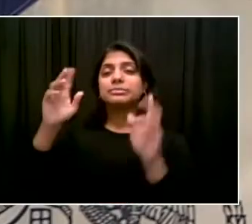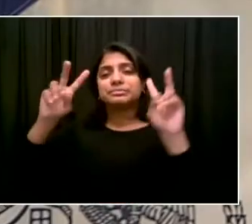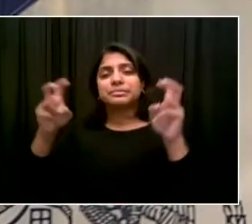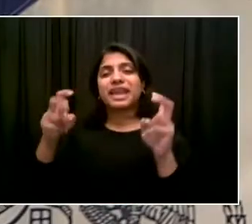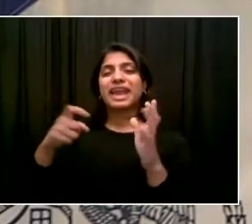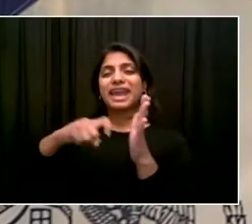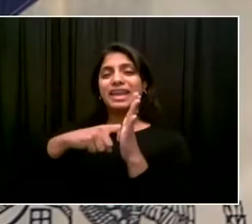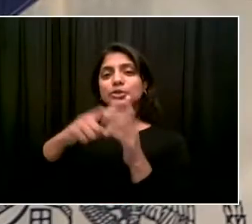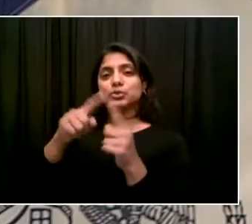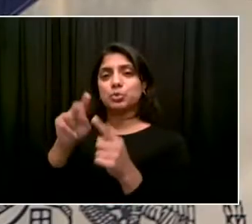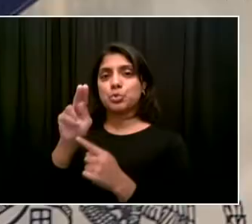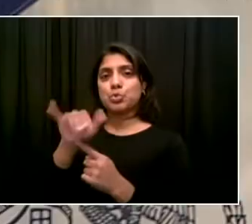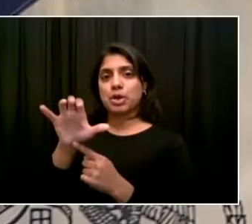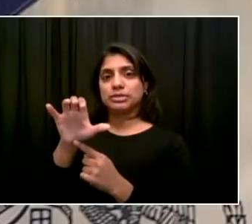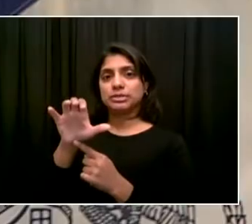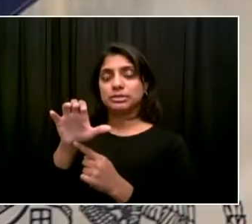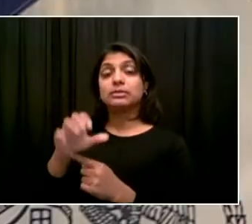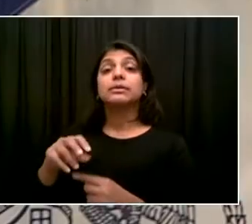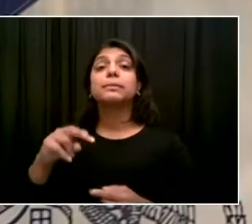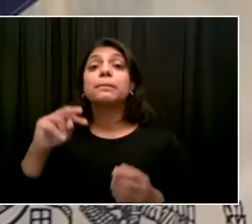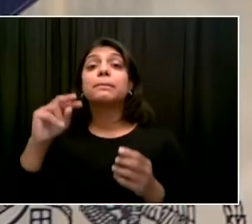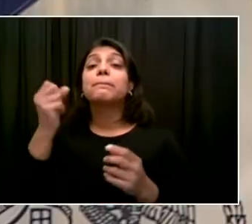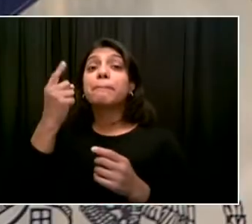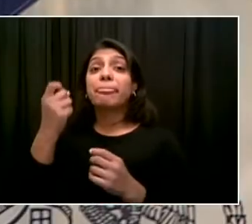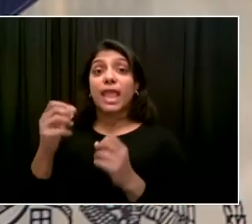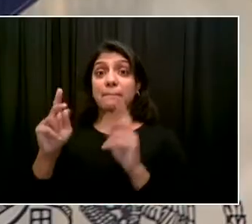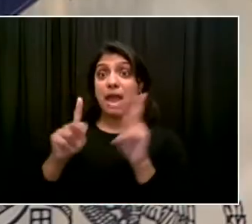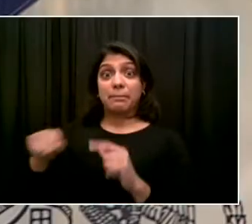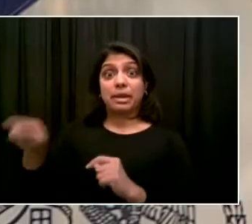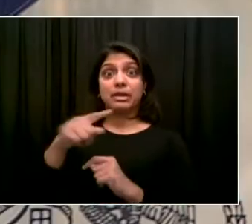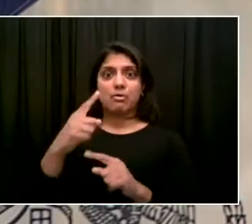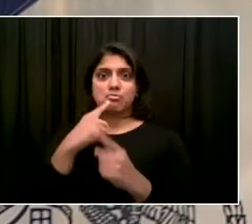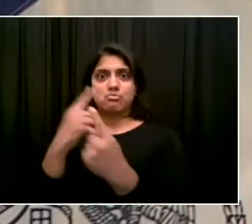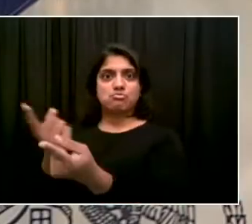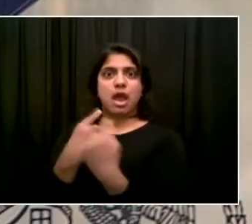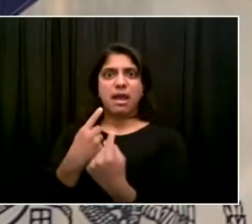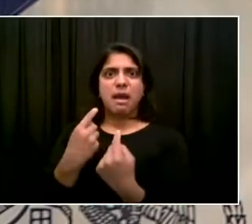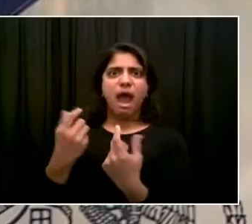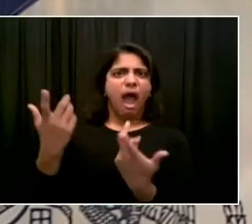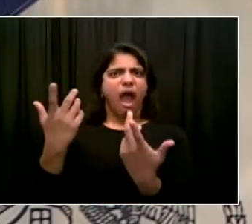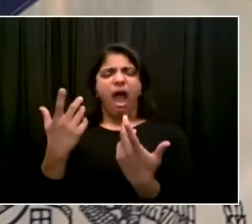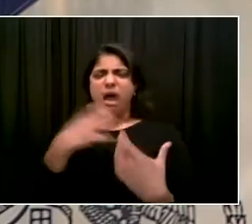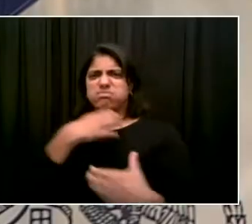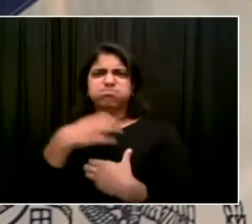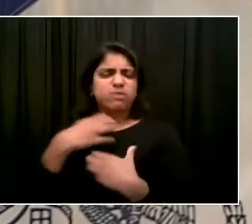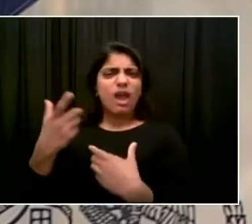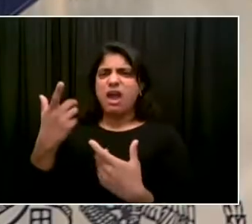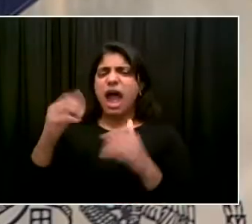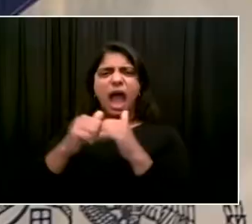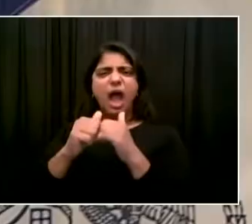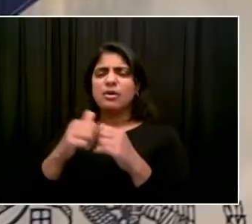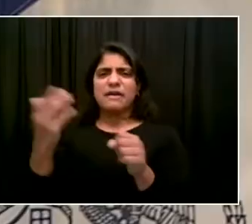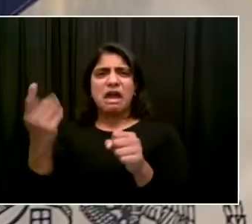HAPPEN? WILL IT AFFECT BUSINESSES NEGATIVELY? WILL PEOPLE LEAVE INDUSTRY? WE FOUND IT